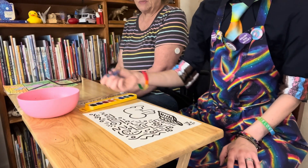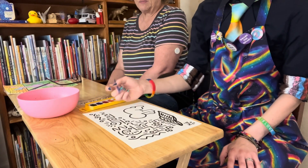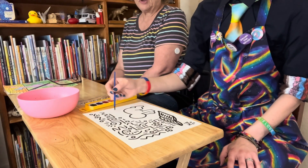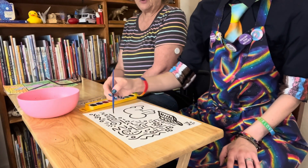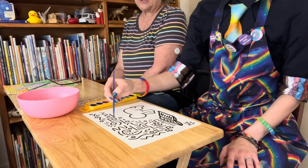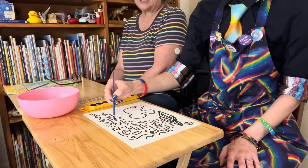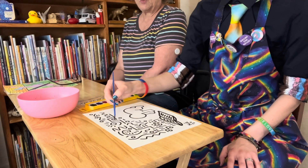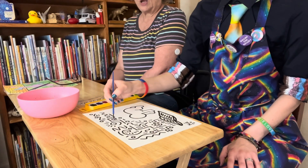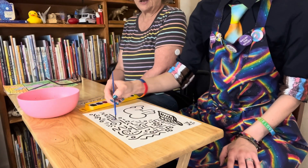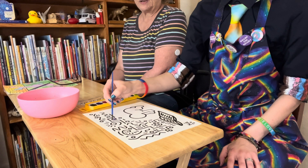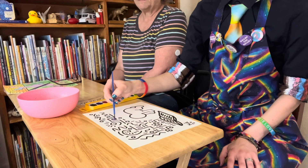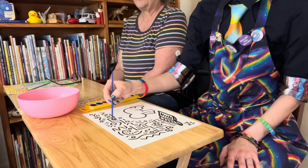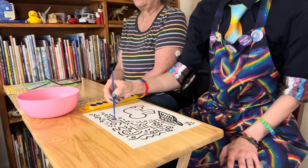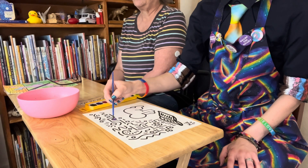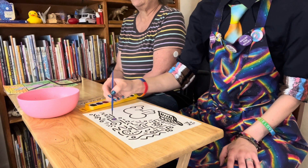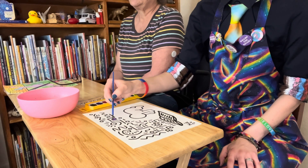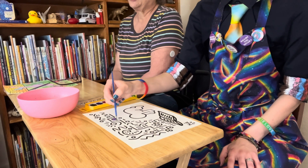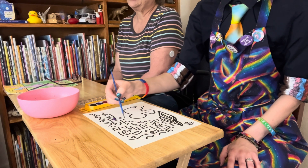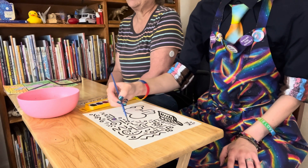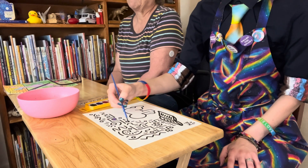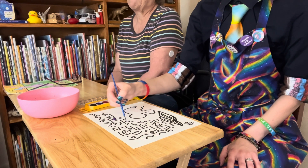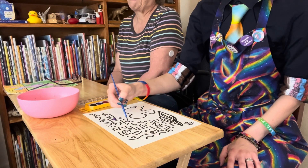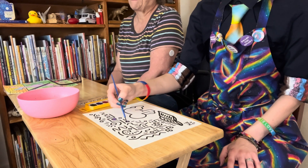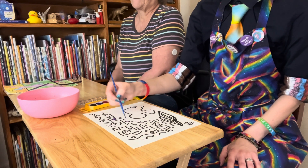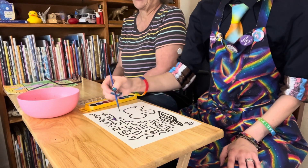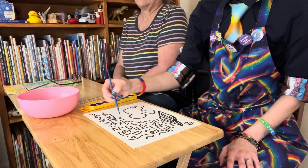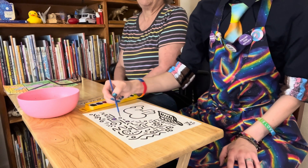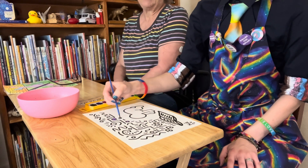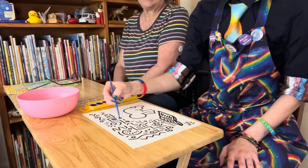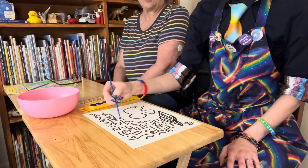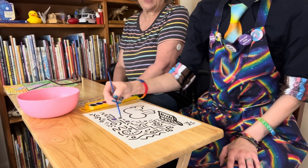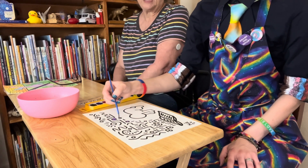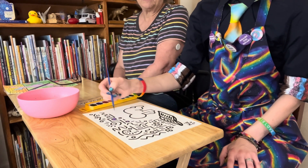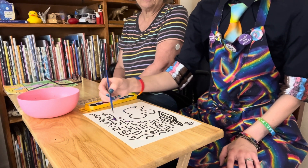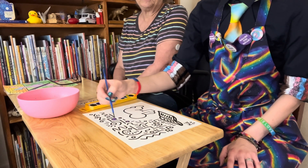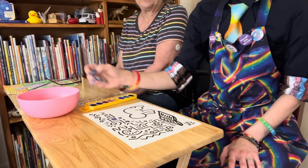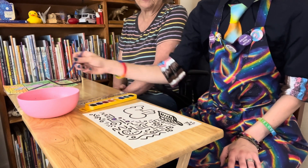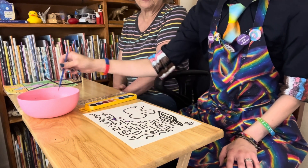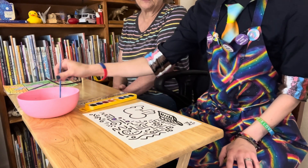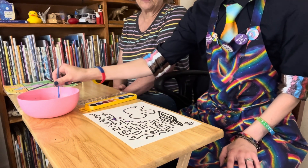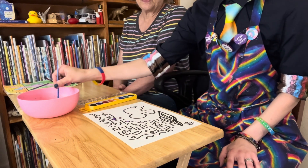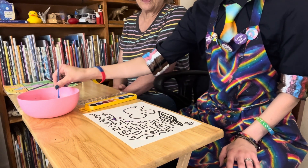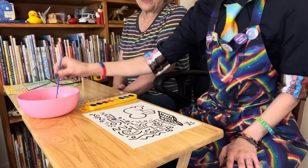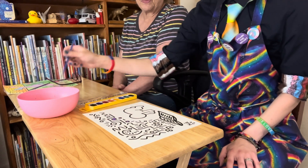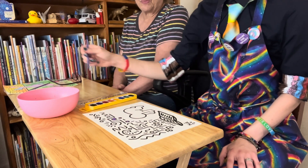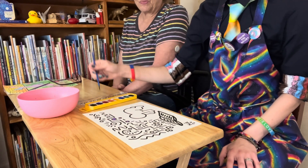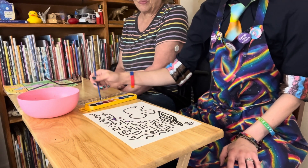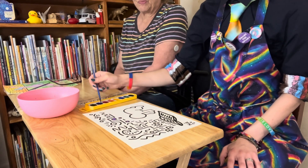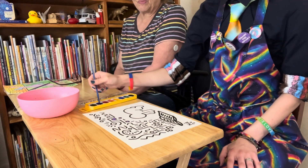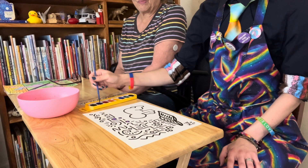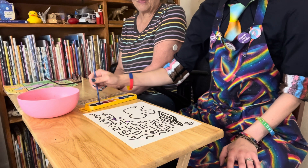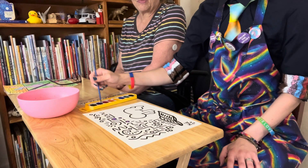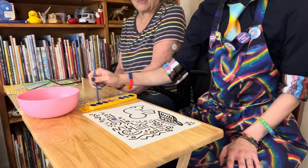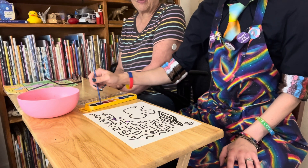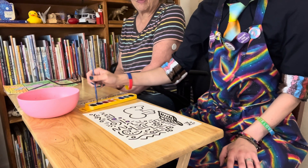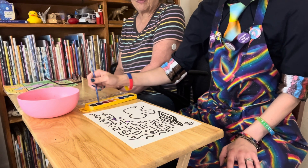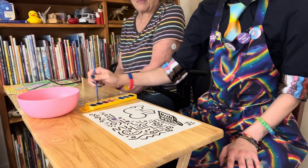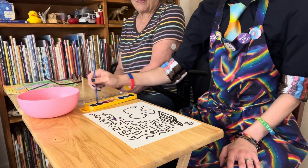up good with some water before you start painting away. KAI: Yes! Watercolor paint is activated with water,